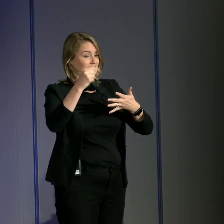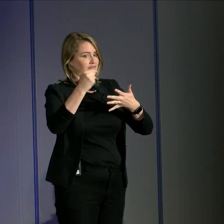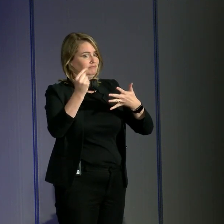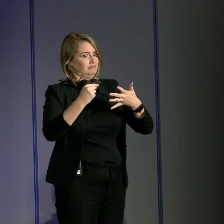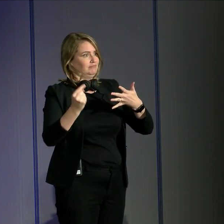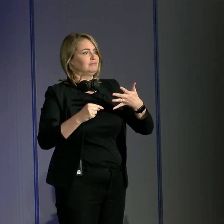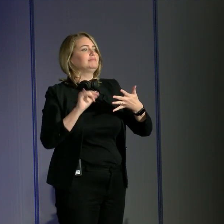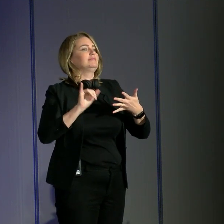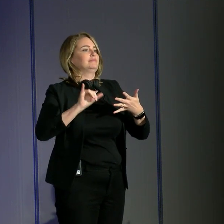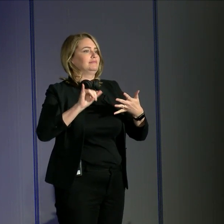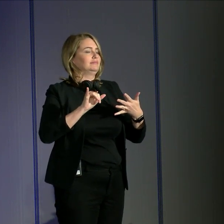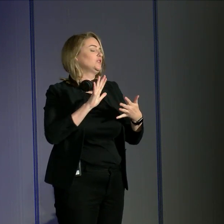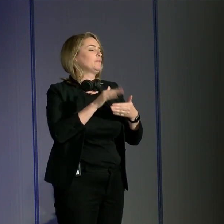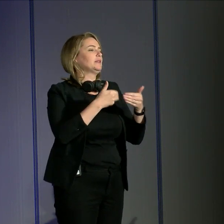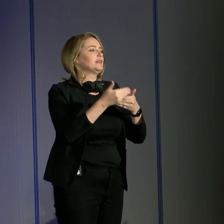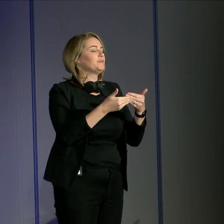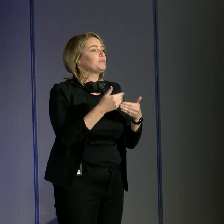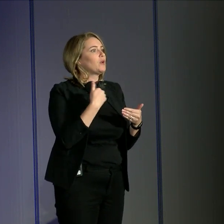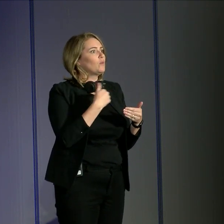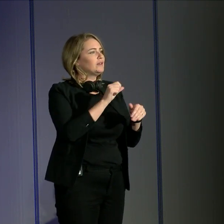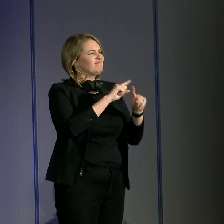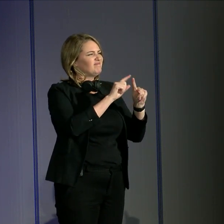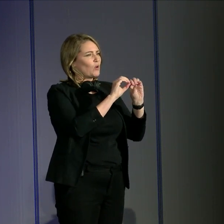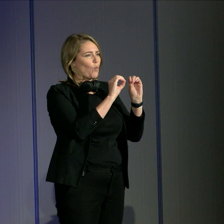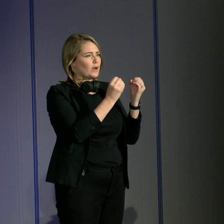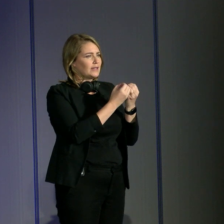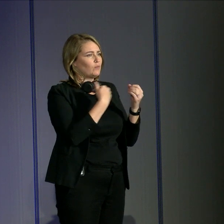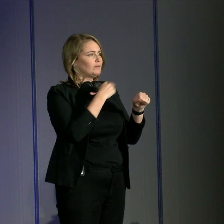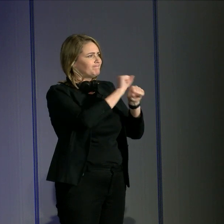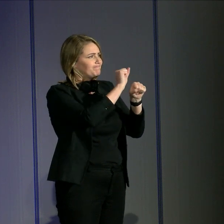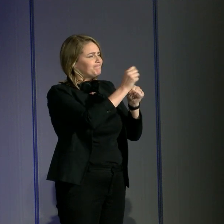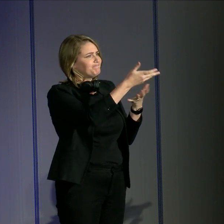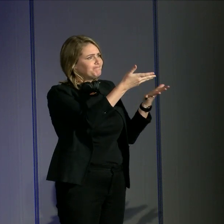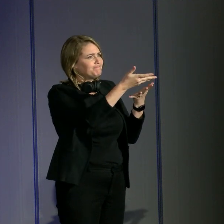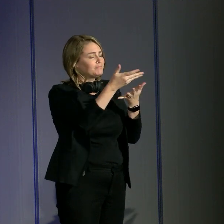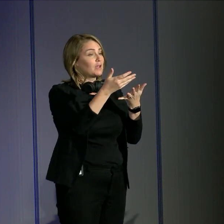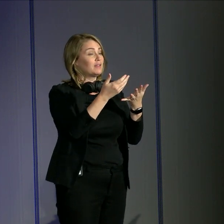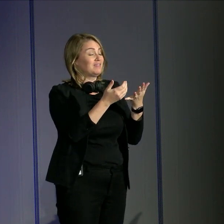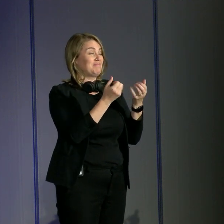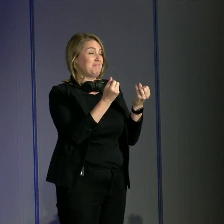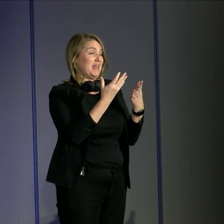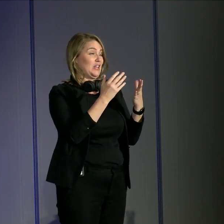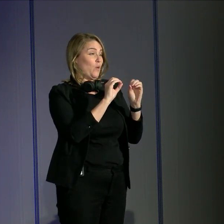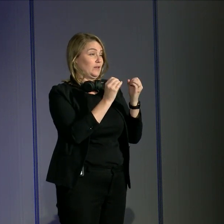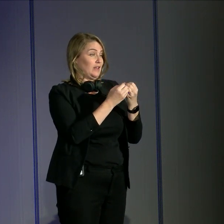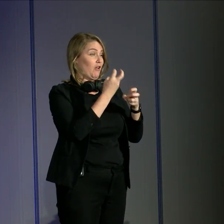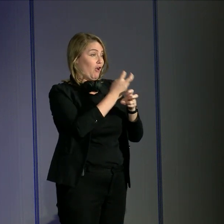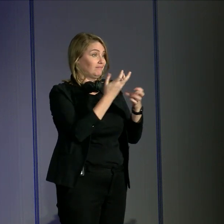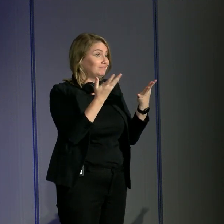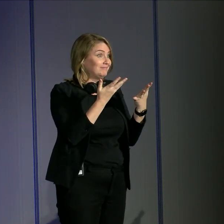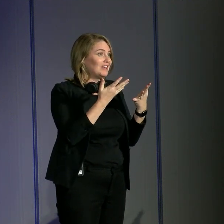And we work with obviously, a lot of organizations and it's hard to understand themselves and